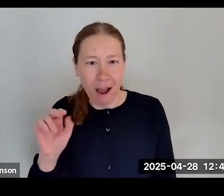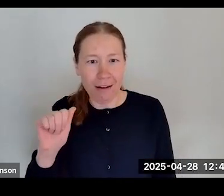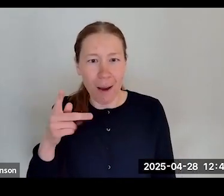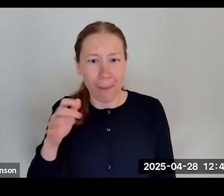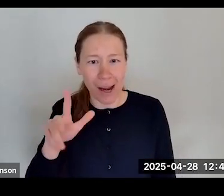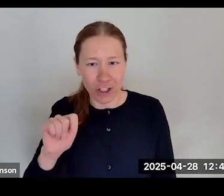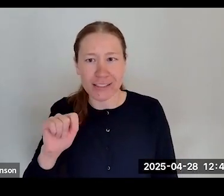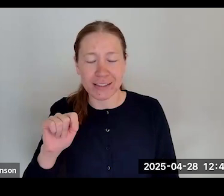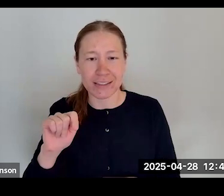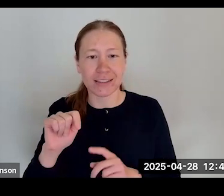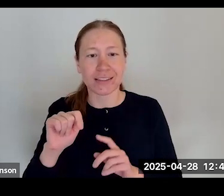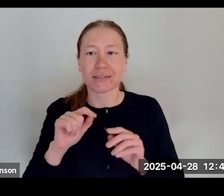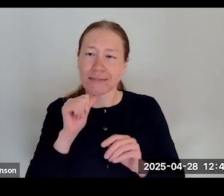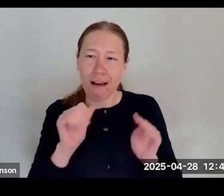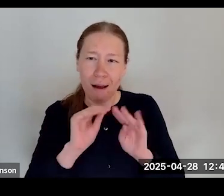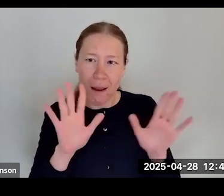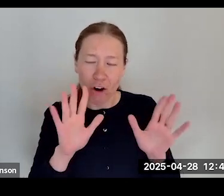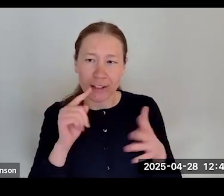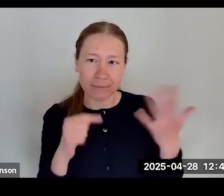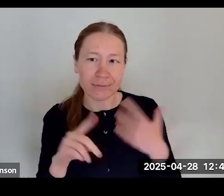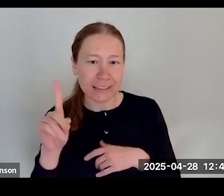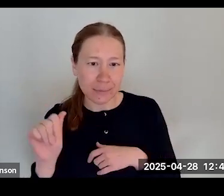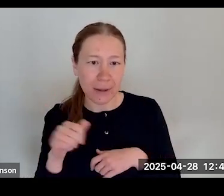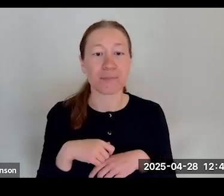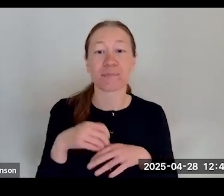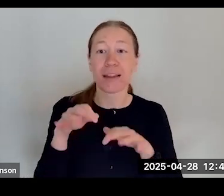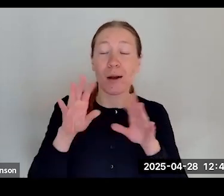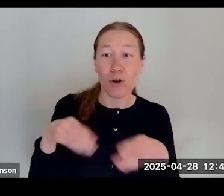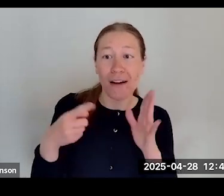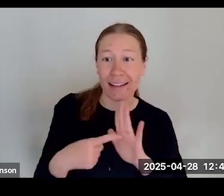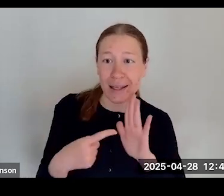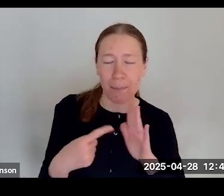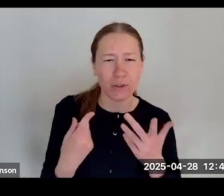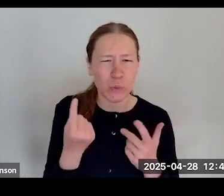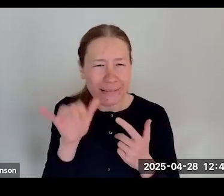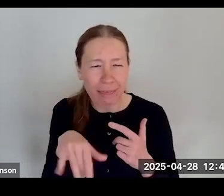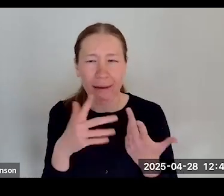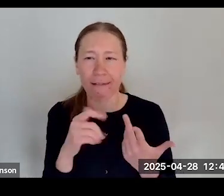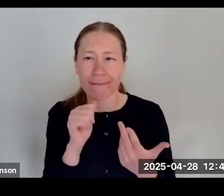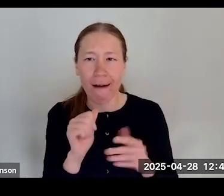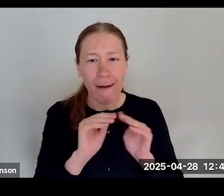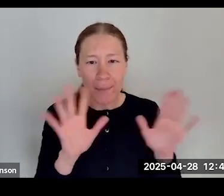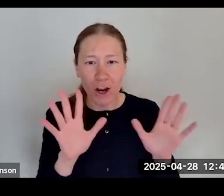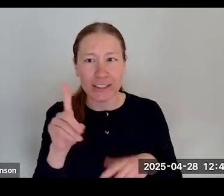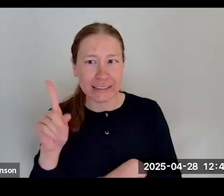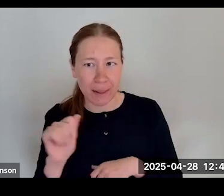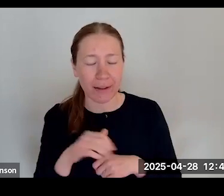giving some examples of what those conditions or non-apparent disabilities look like, discussing the environmental impact